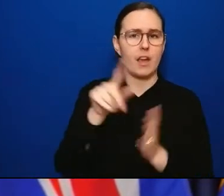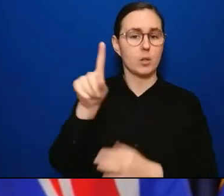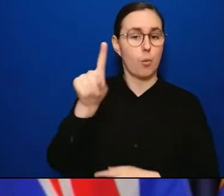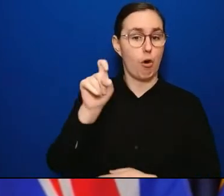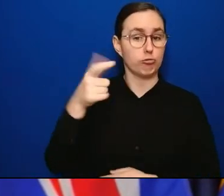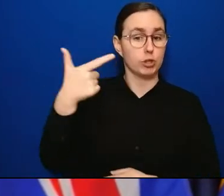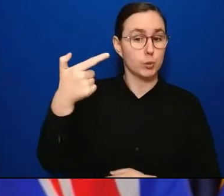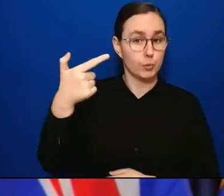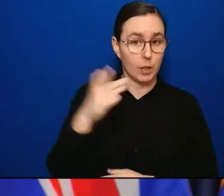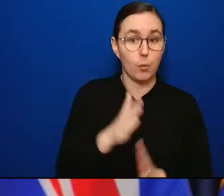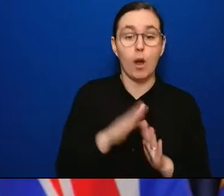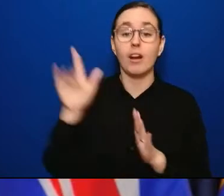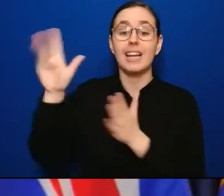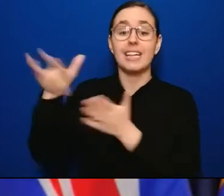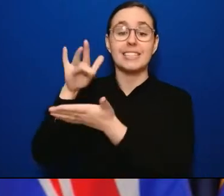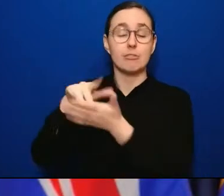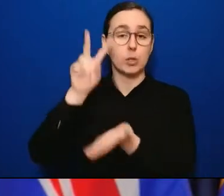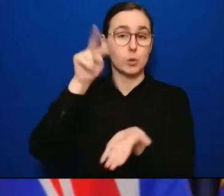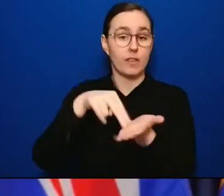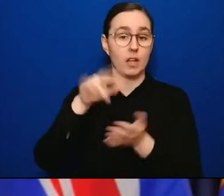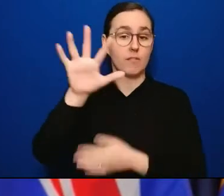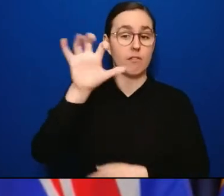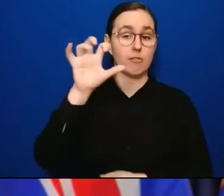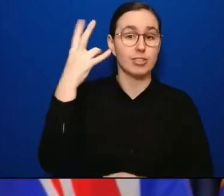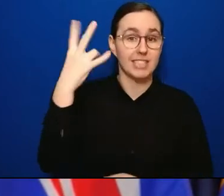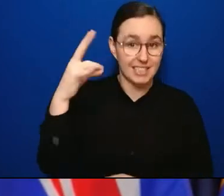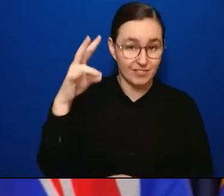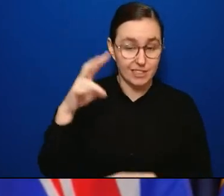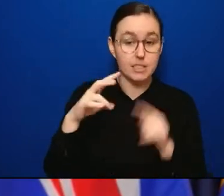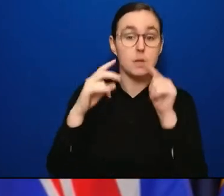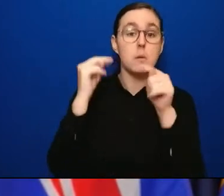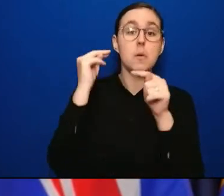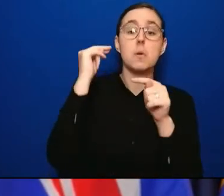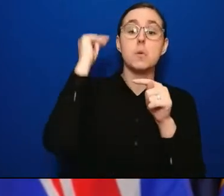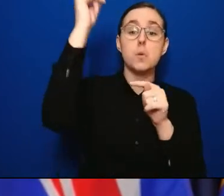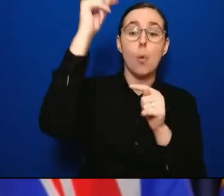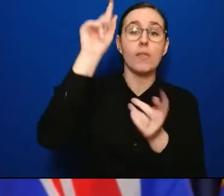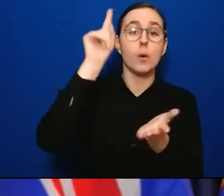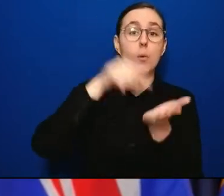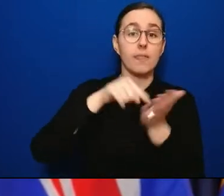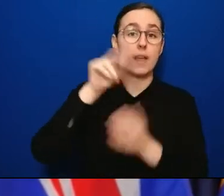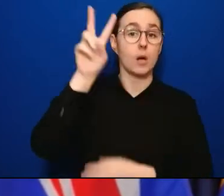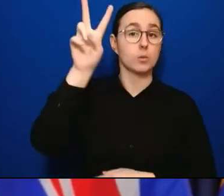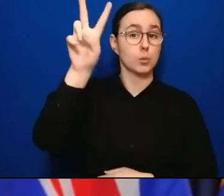Fraser Health Authority, 2517